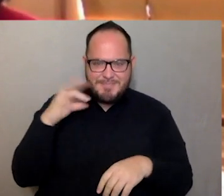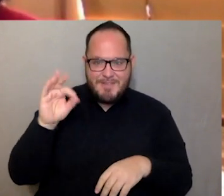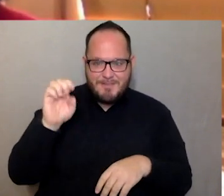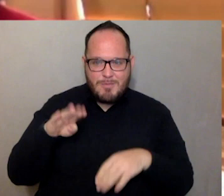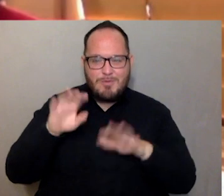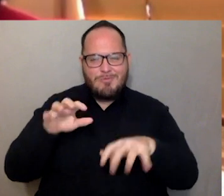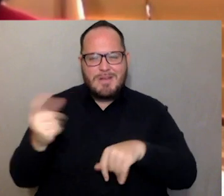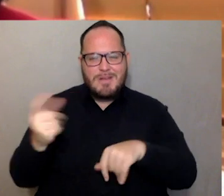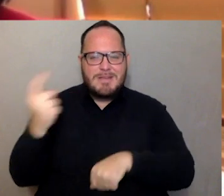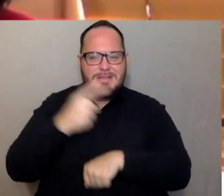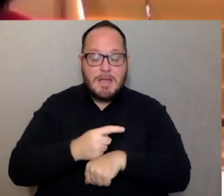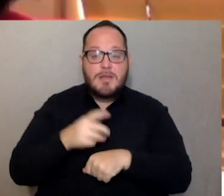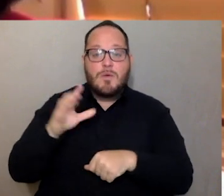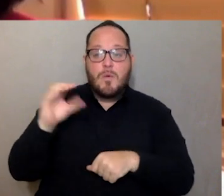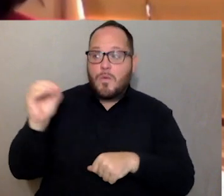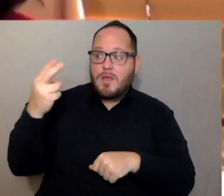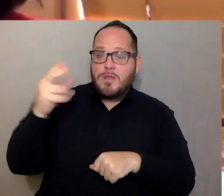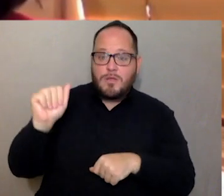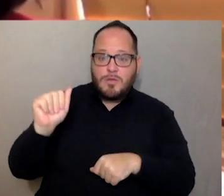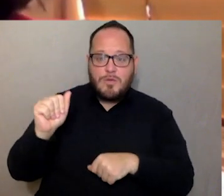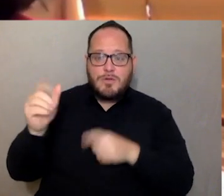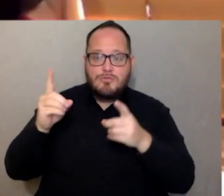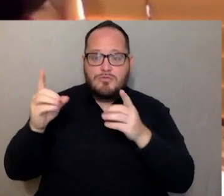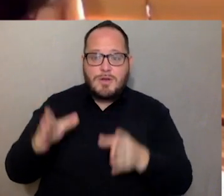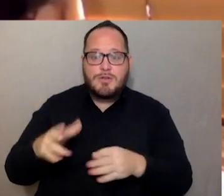PAT ALLEN THAT THE NOVEL CORONAVIRUS THAT WE HAD BEEN HEARING ABOUT FROM OUR NEIGHBORS